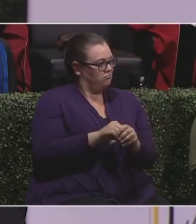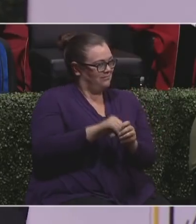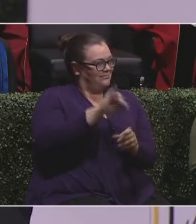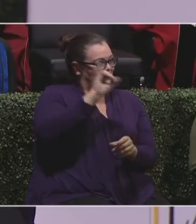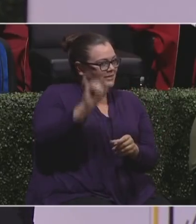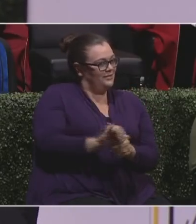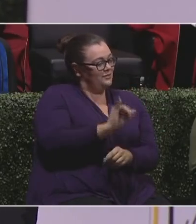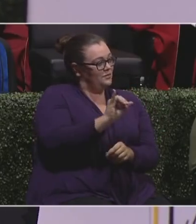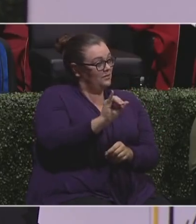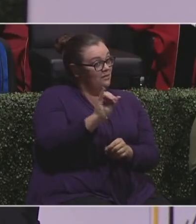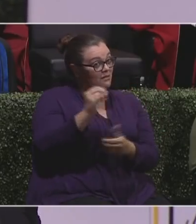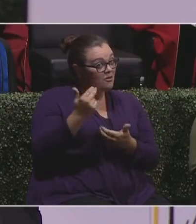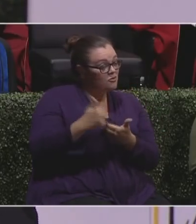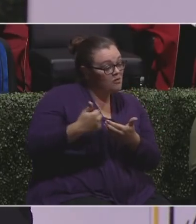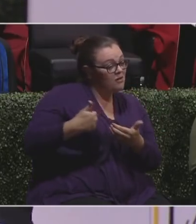AFFORDABLE HEALTH CARE, OBAMACARE.